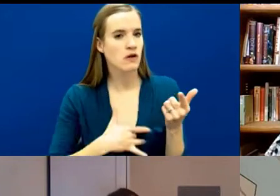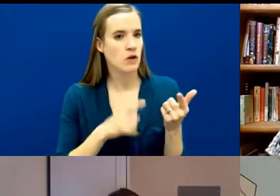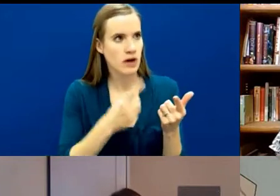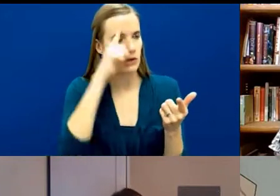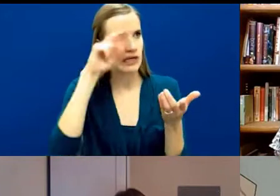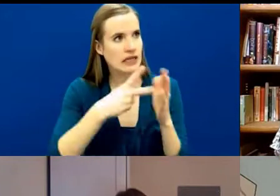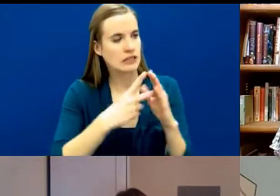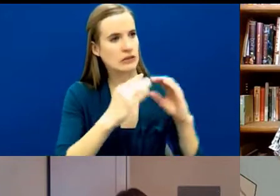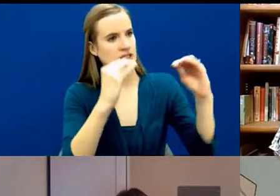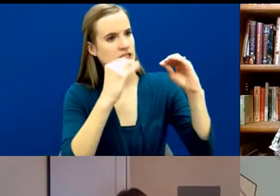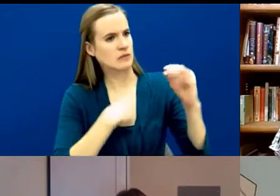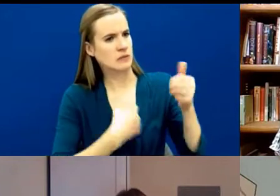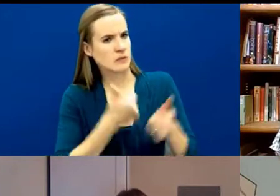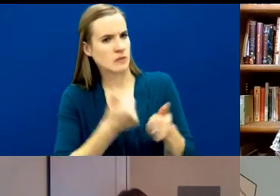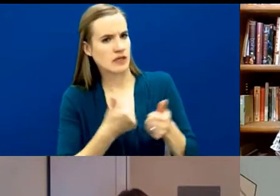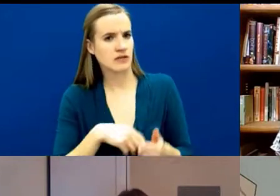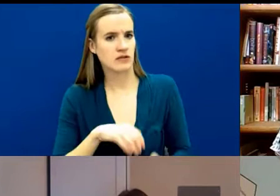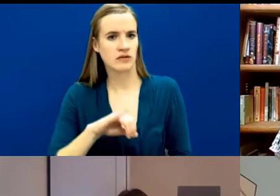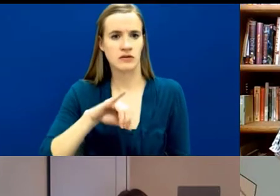Jennifer: Um, I don't think it was something that I consciously had to work